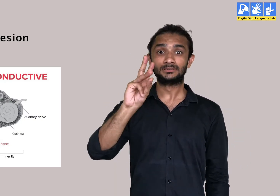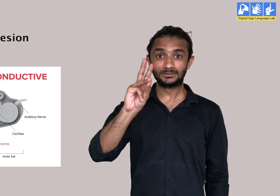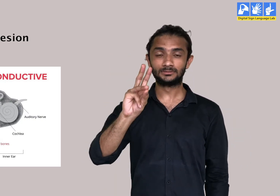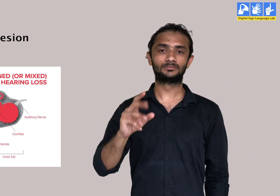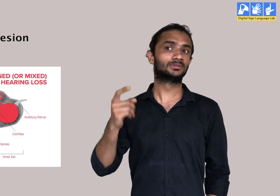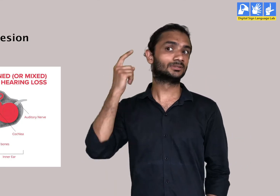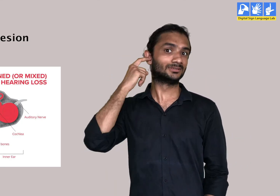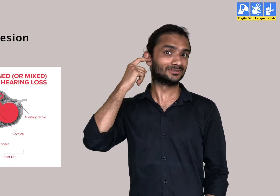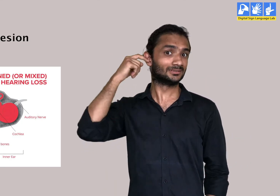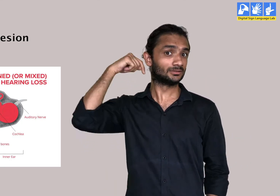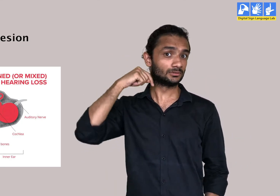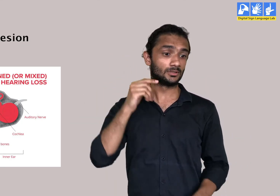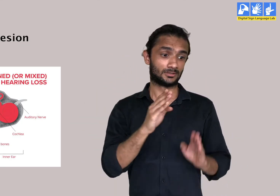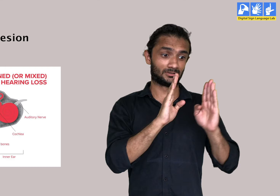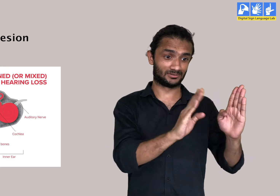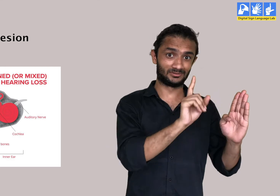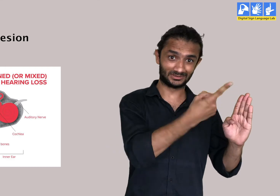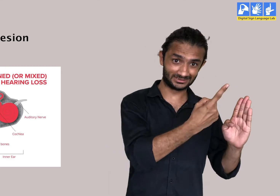Third is Mixed hearing loss.